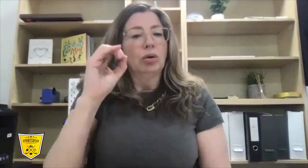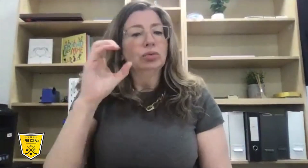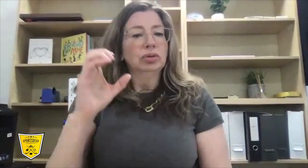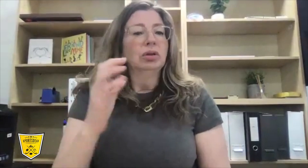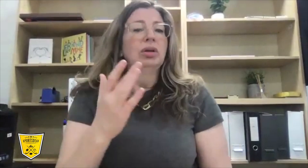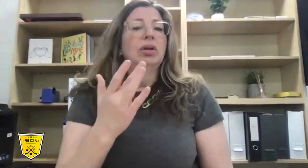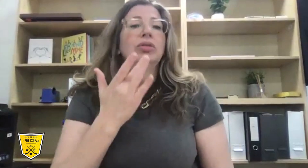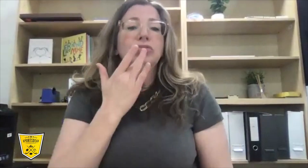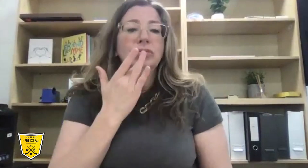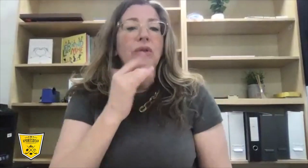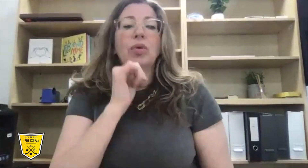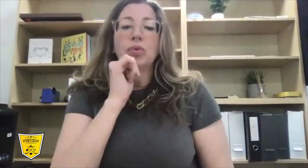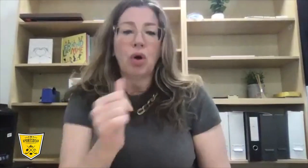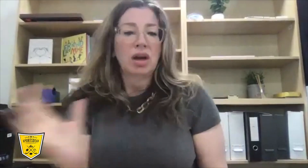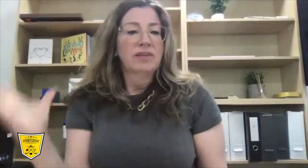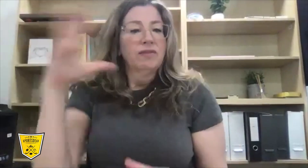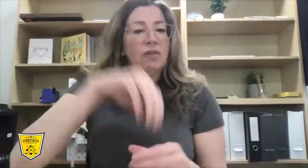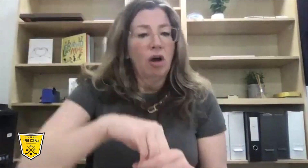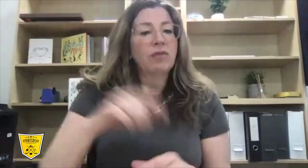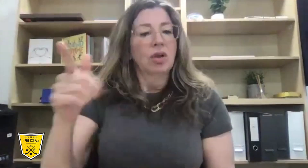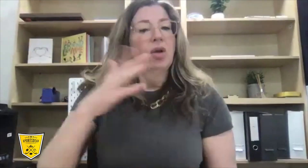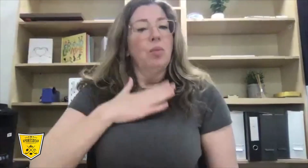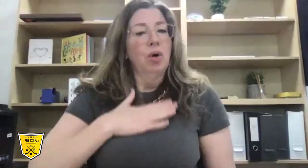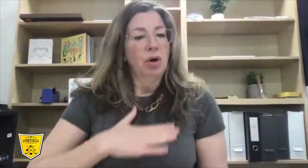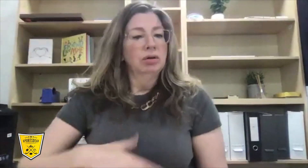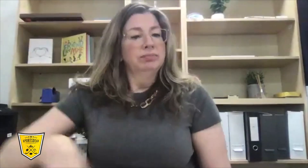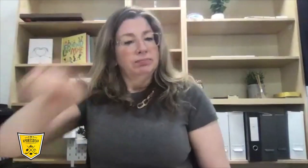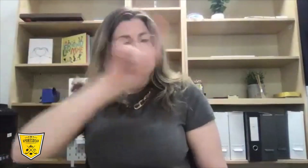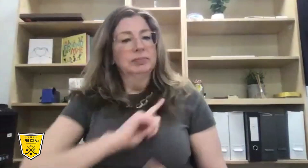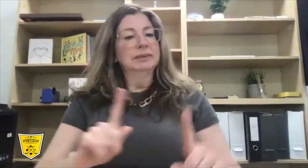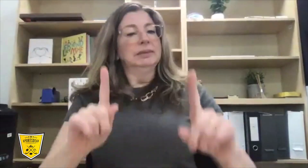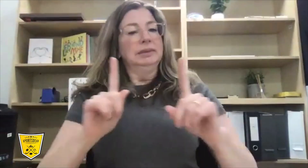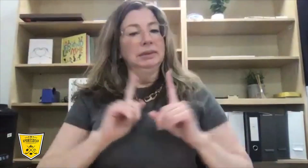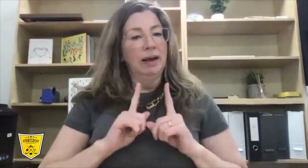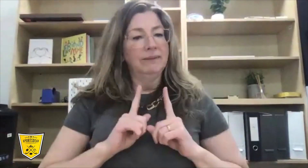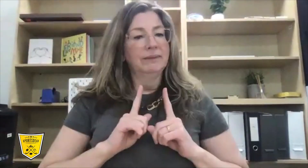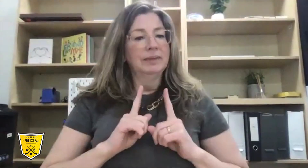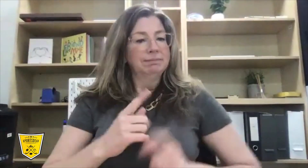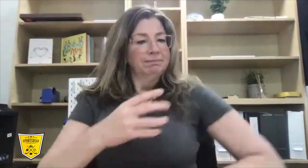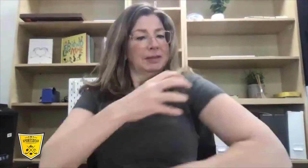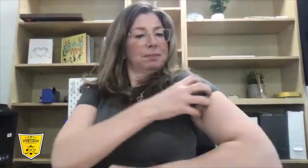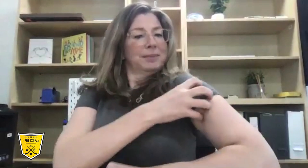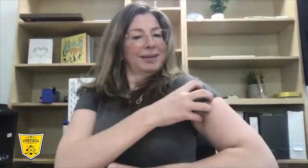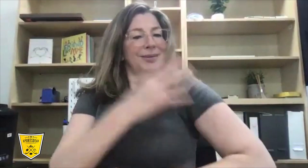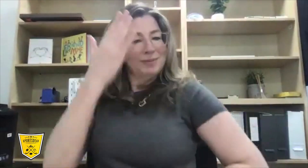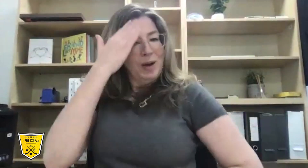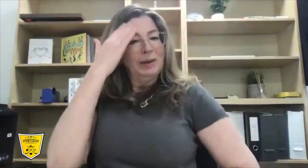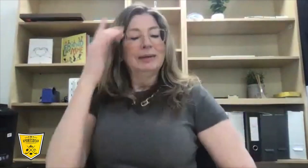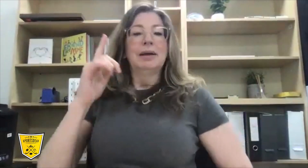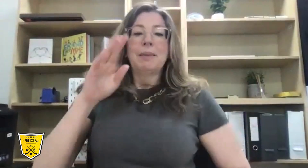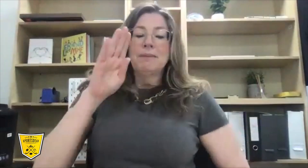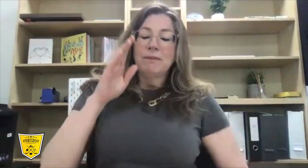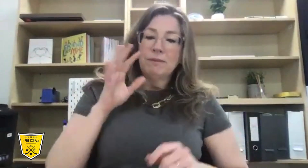the IOC prefers not to get involved as they want to see us resolve it ourselves using our authority. They know "for Deaf,